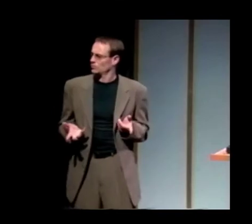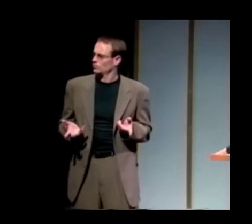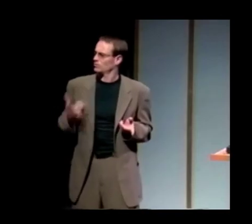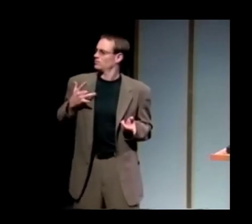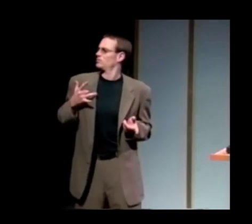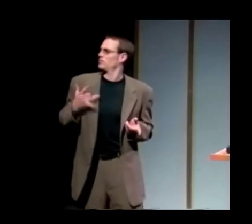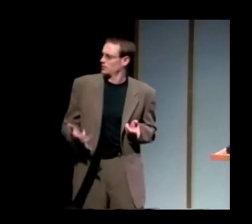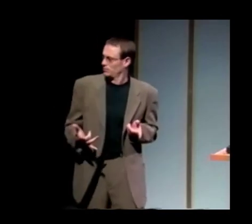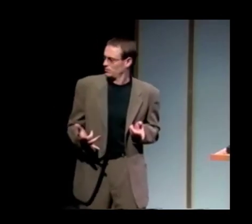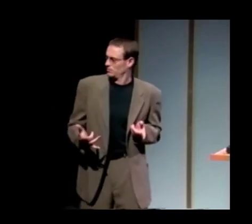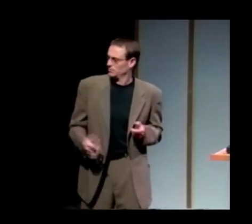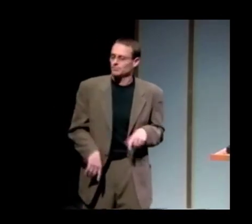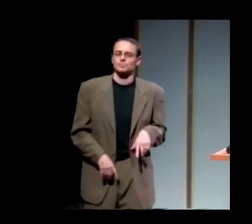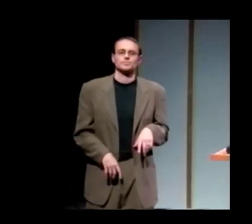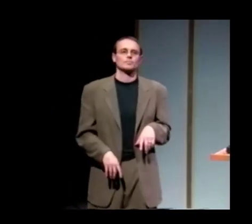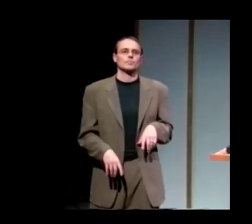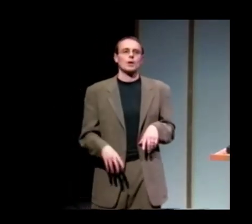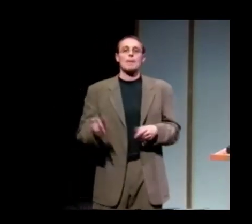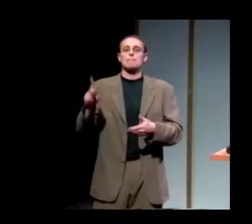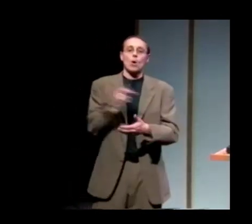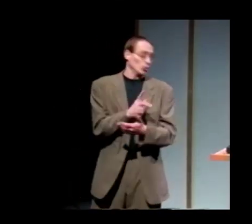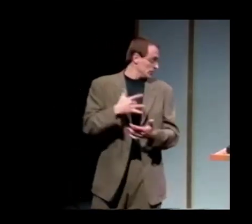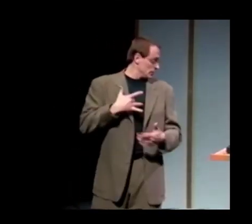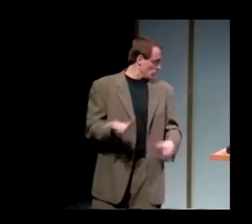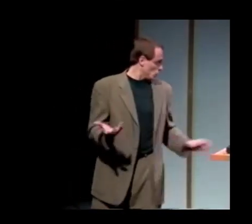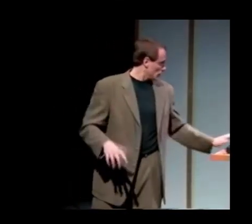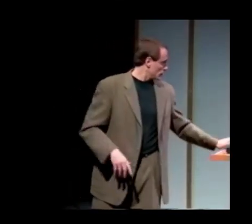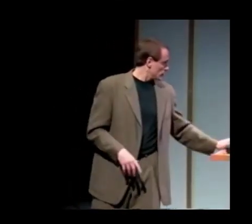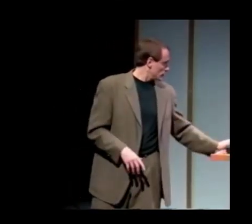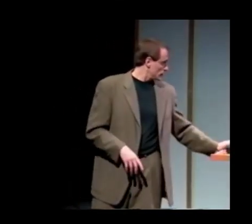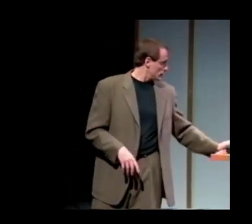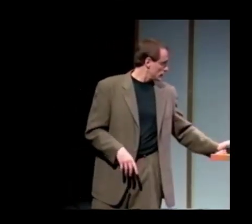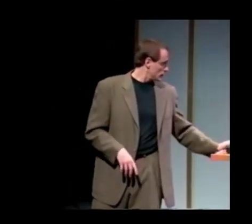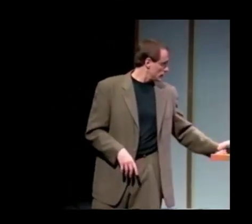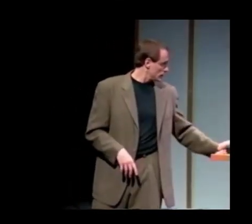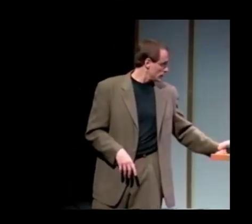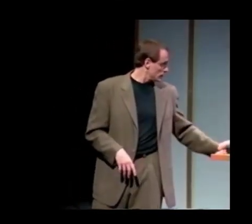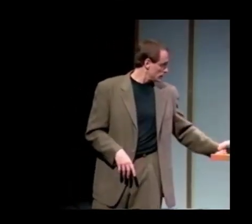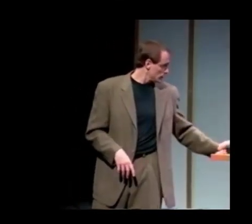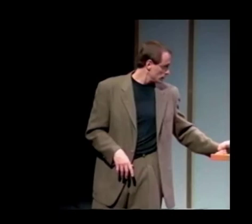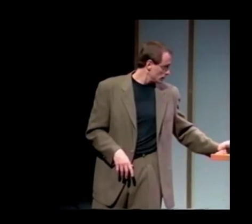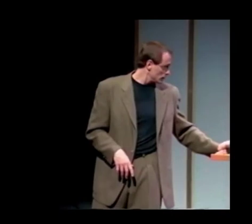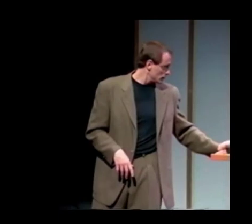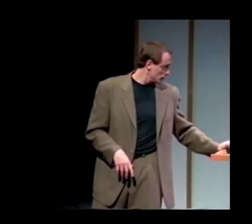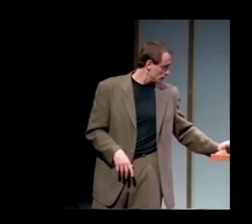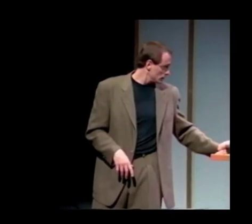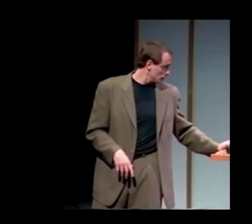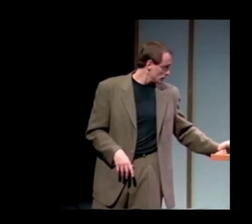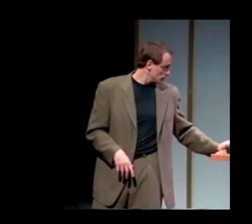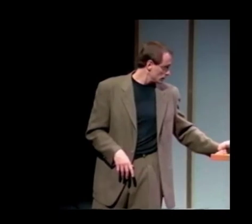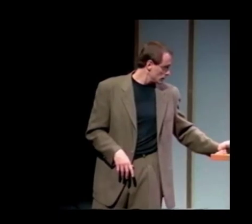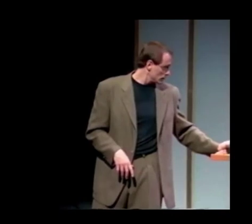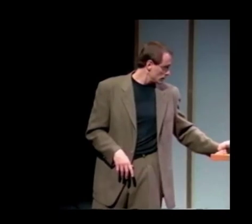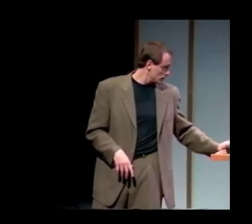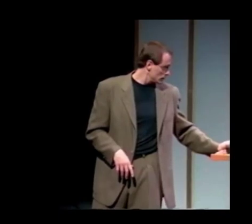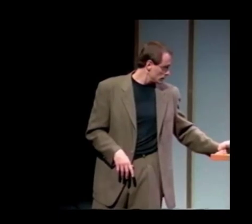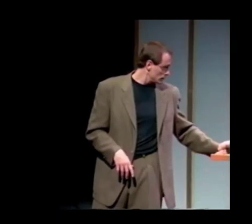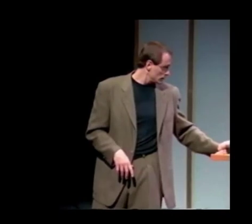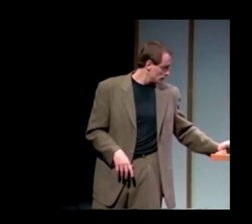SO FROM ORDINARY, EVERYDAY ASL CONVERSATIONS AND ANALYZING POETRY AT THE SAME TIME, WE NOTICE THE DIFFERENCES.